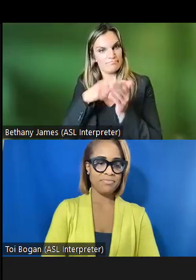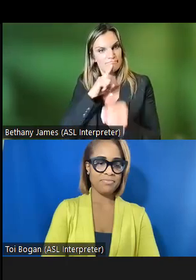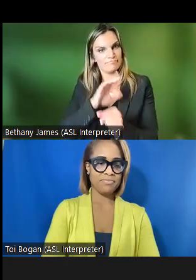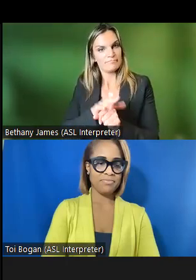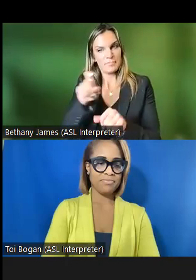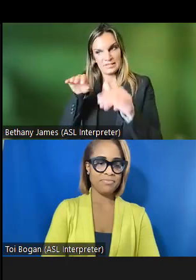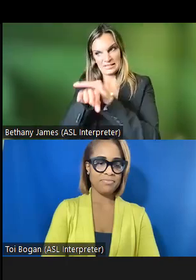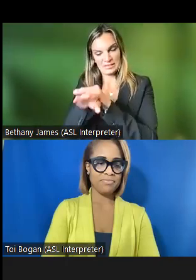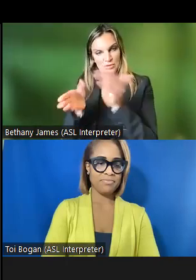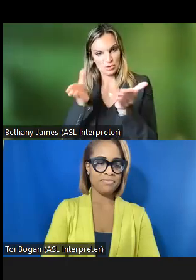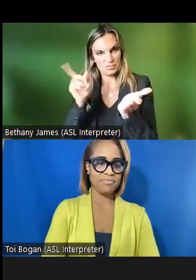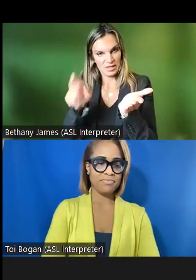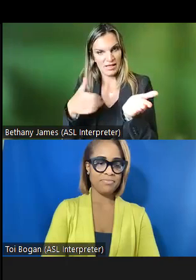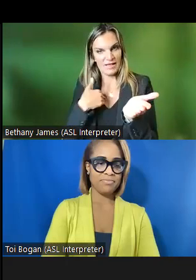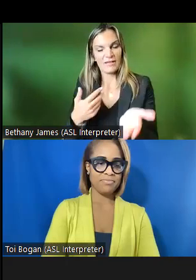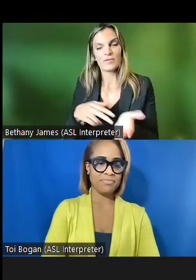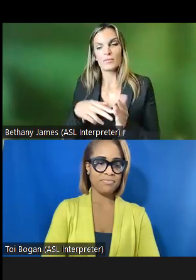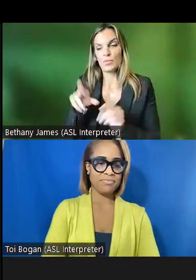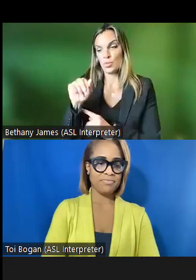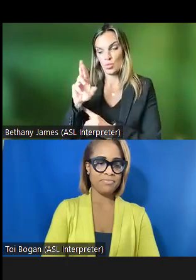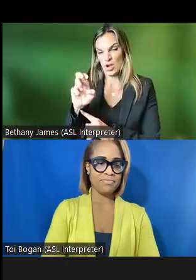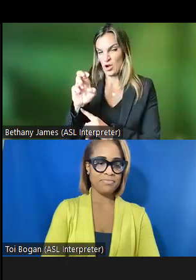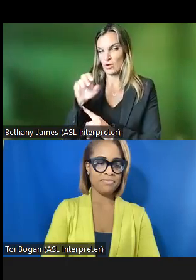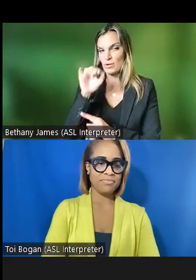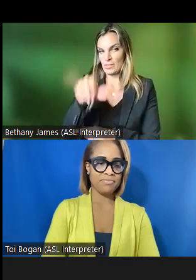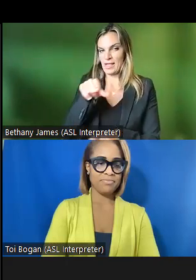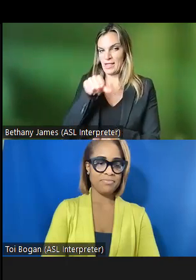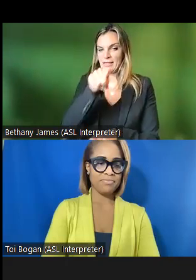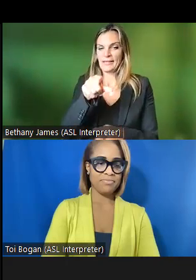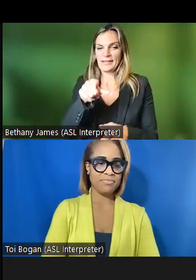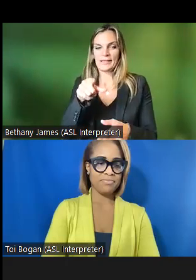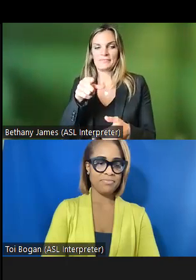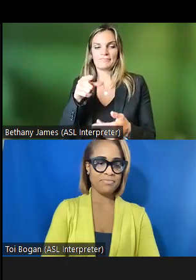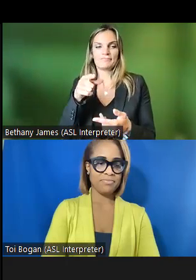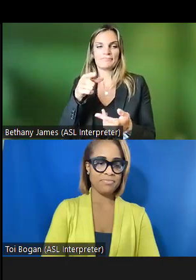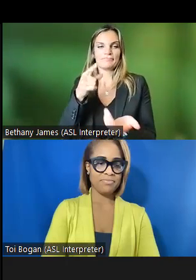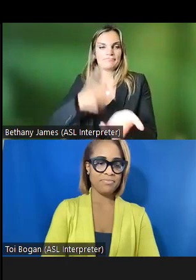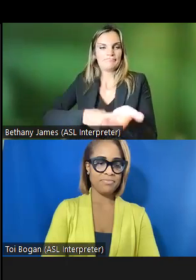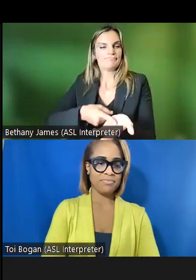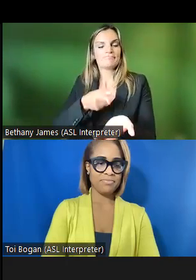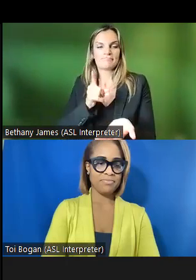So it's very rarely a defense that is legitimate under state or local government.